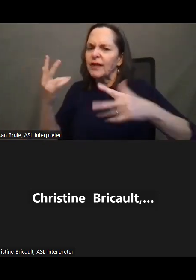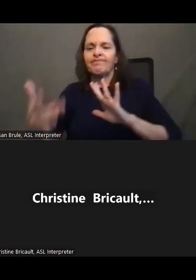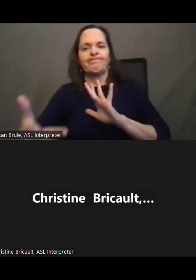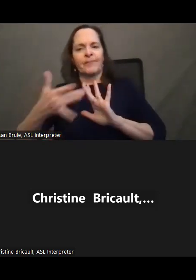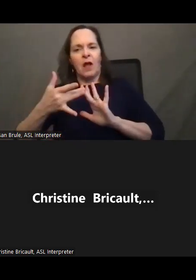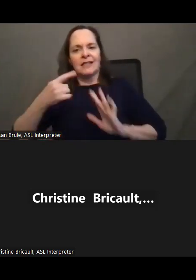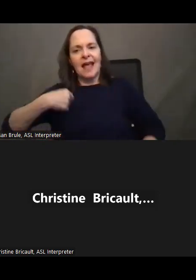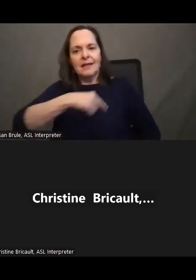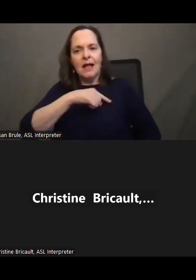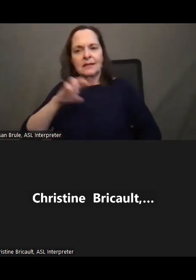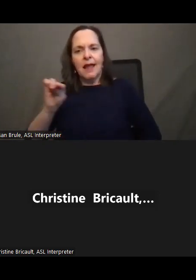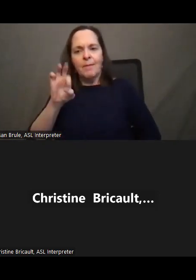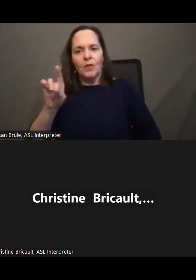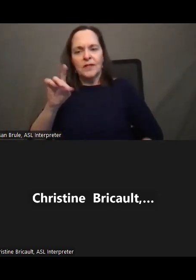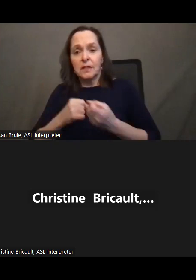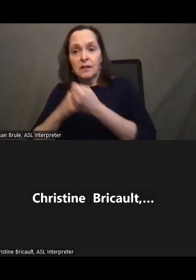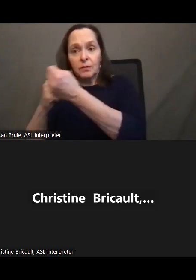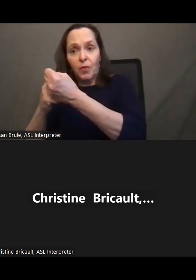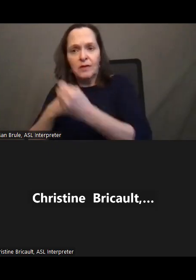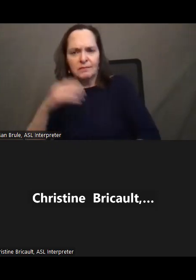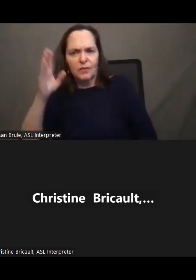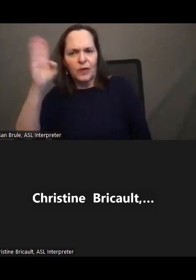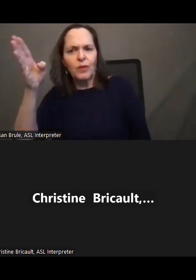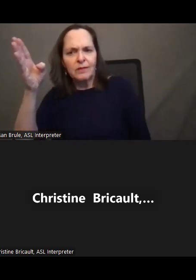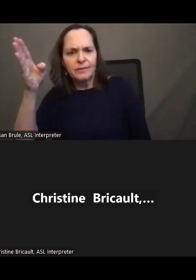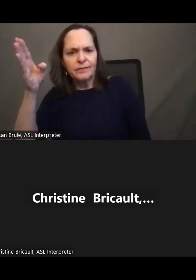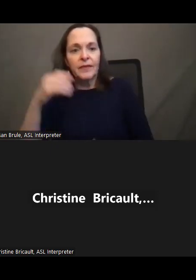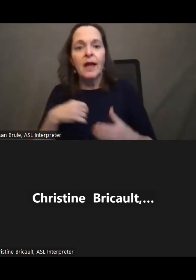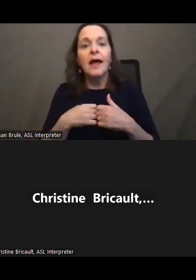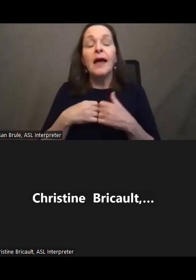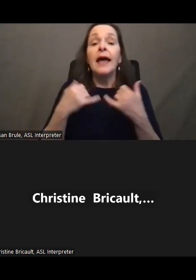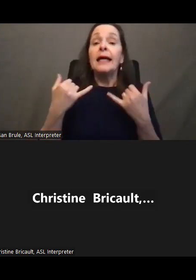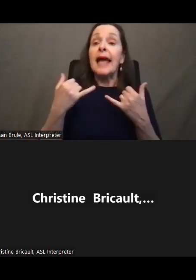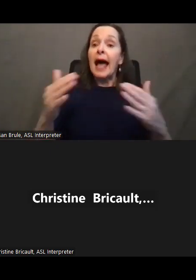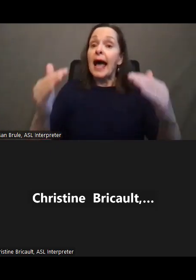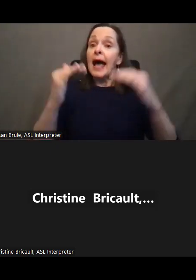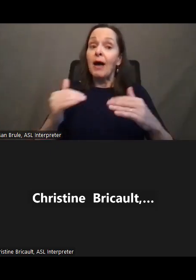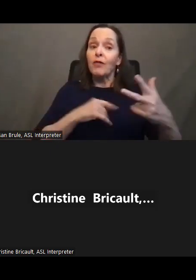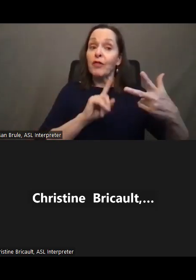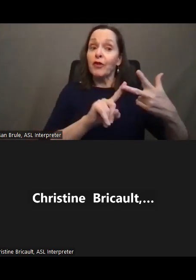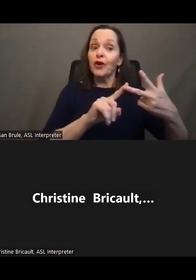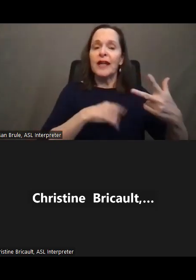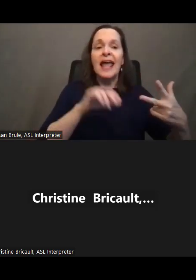Now I always like to talk about the ADA Amendments Act of 2008.